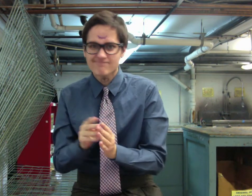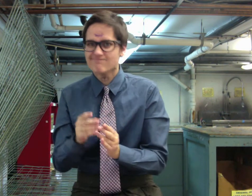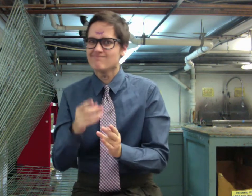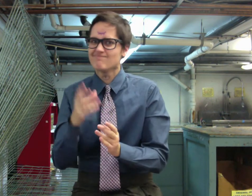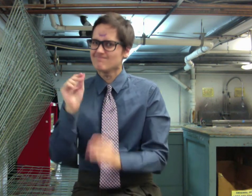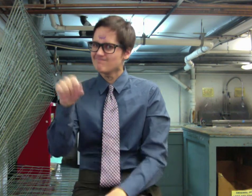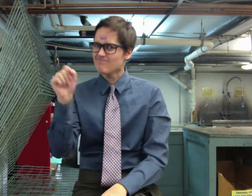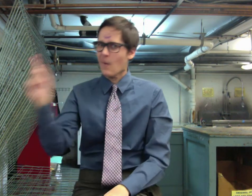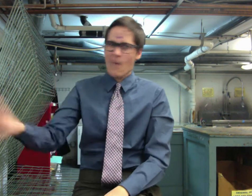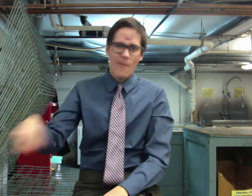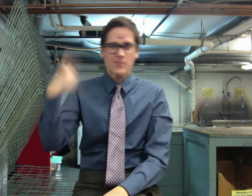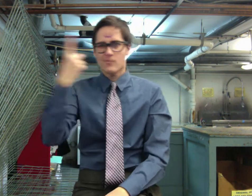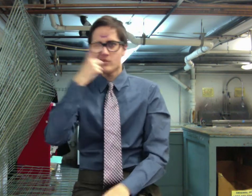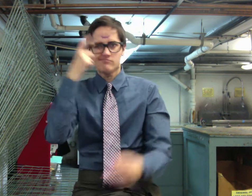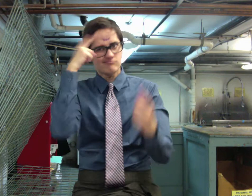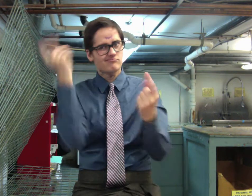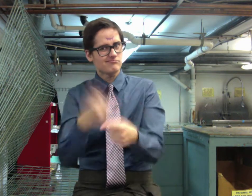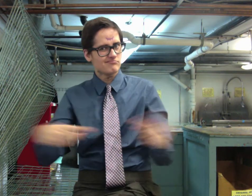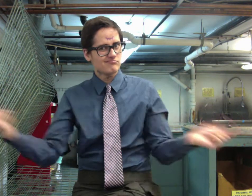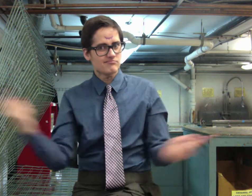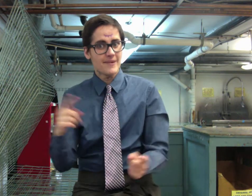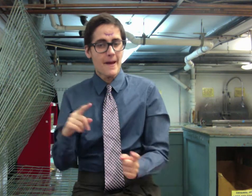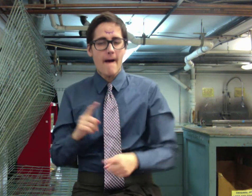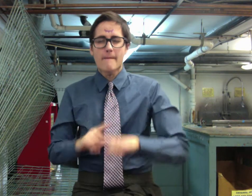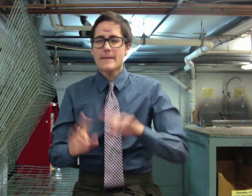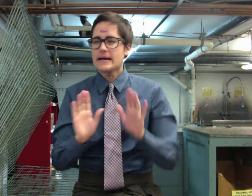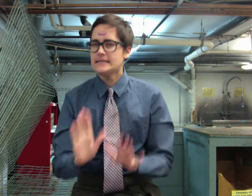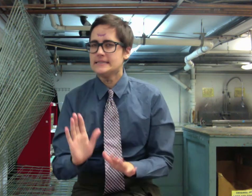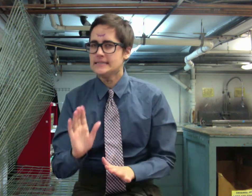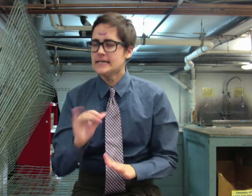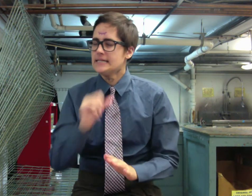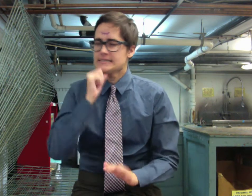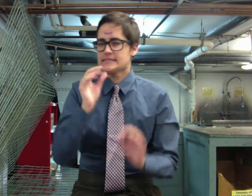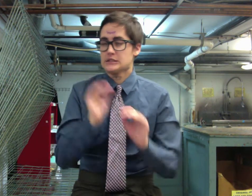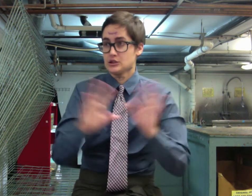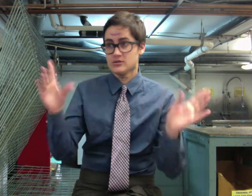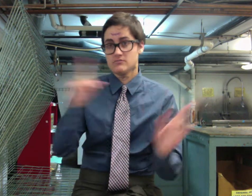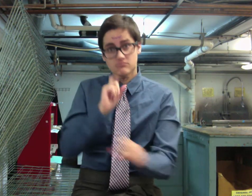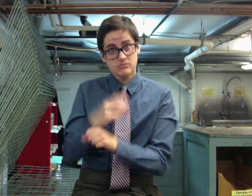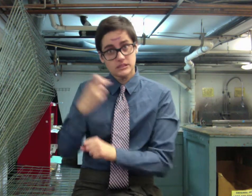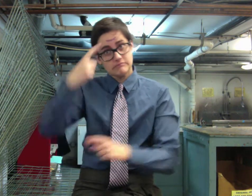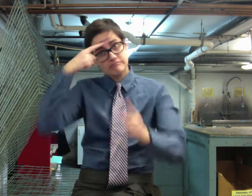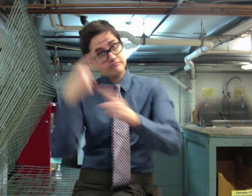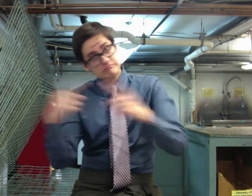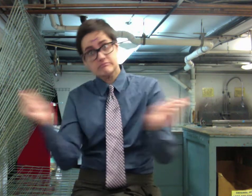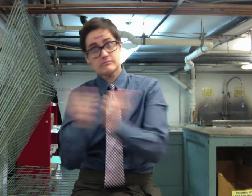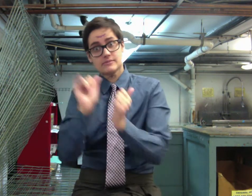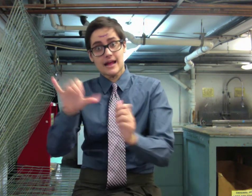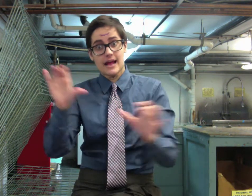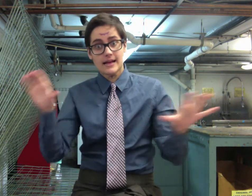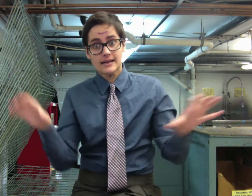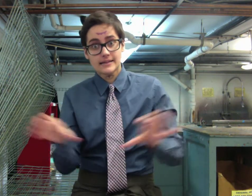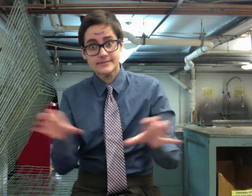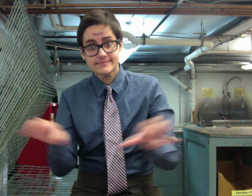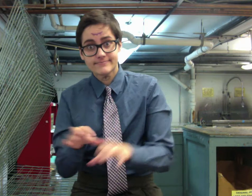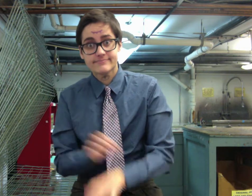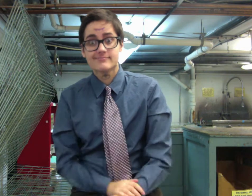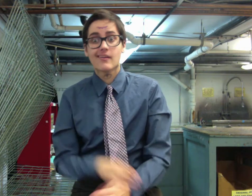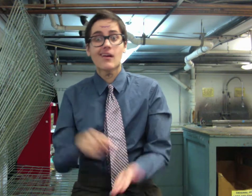dissenting voice, but it is not clear he actually opposed the measure, as the